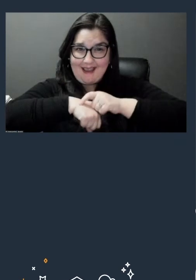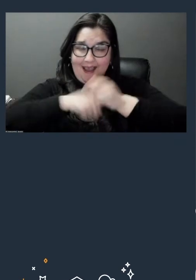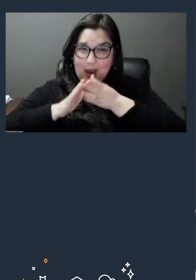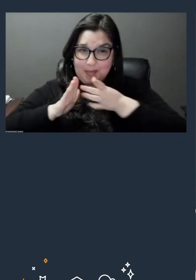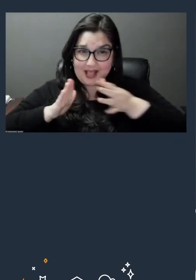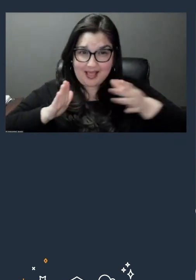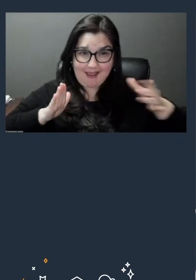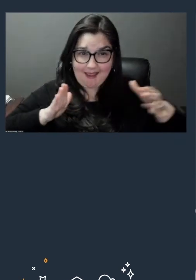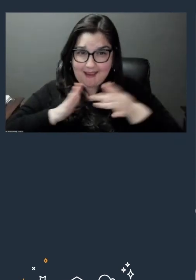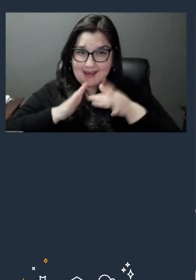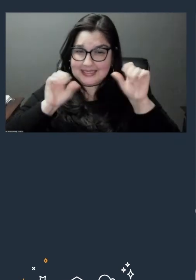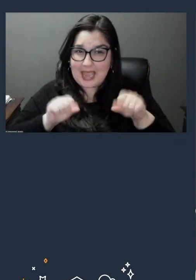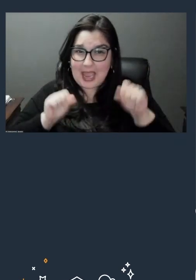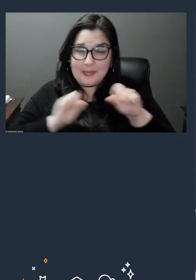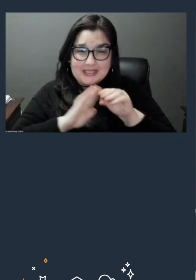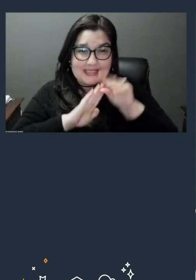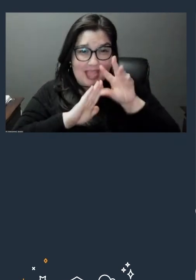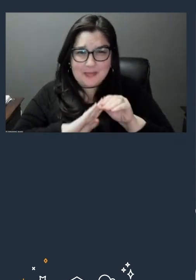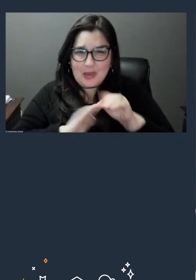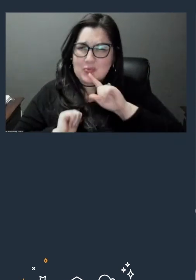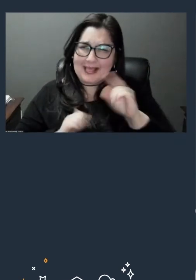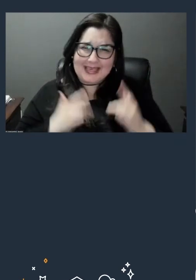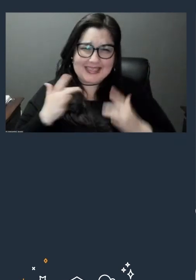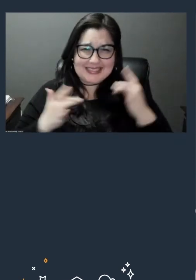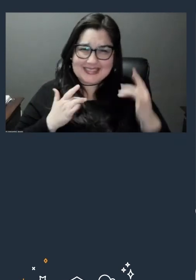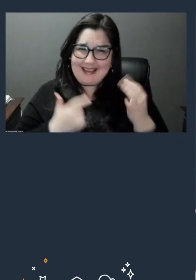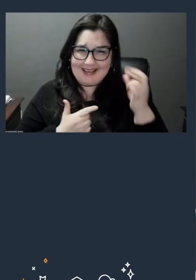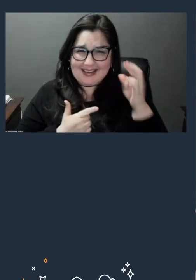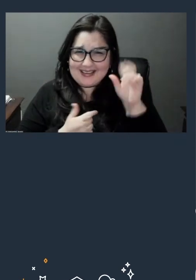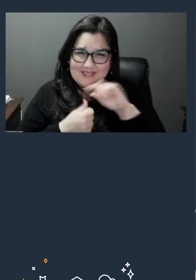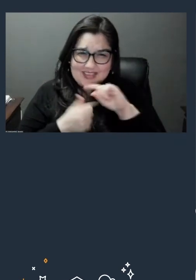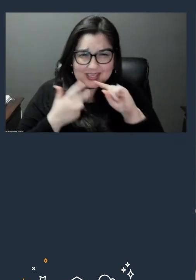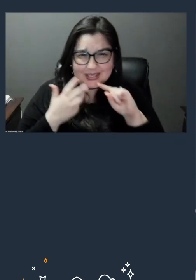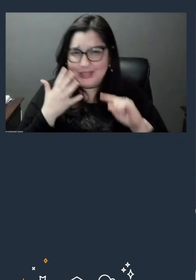all these very exciting features that help you run the data lake